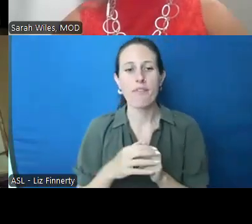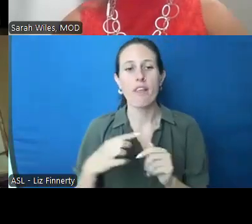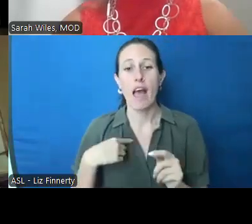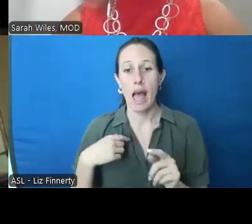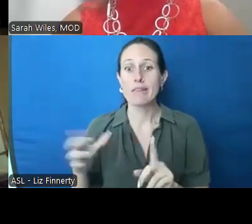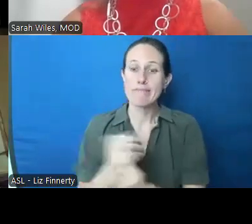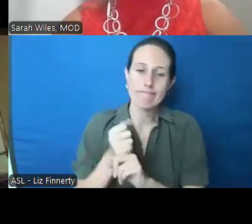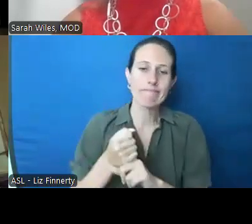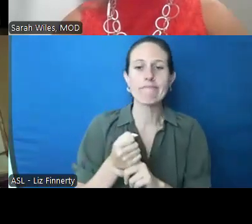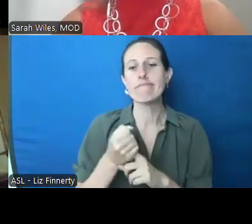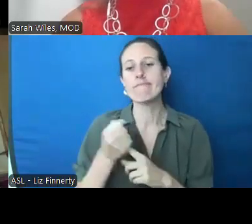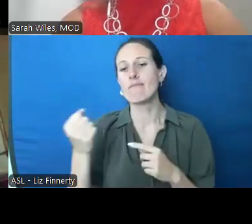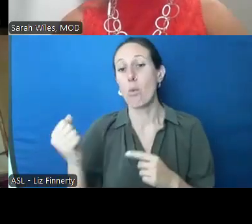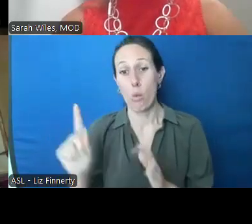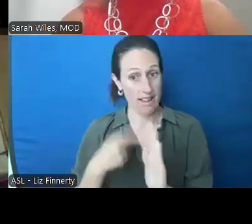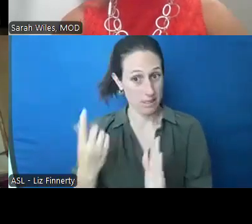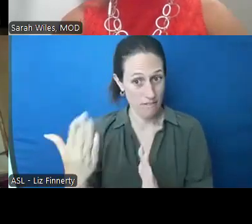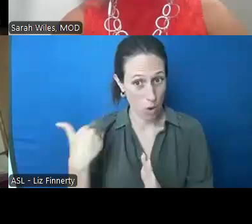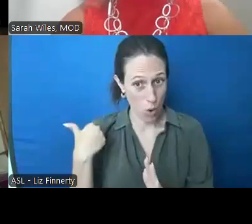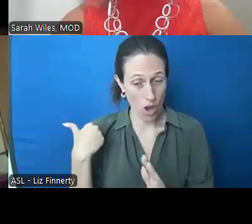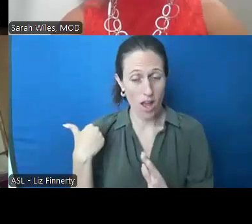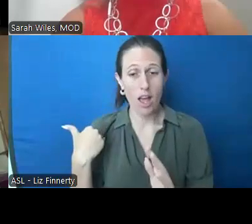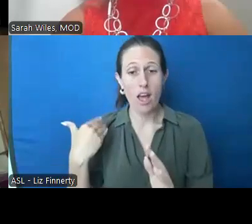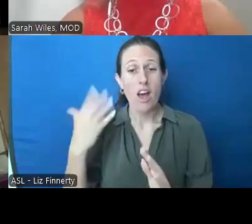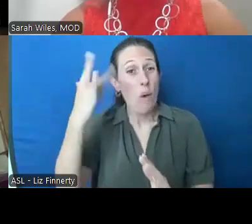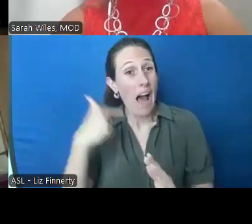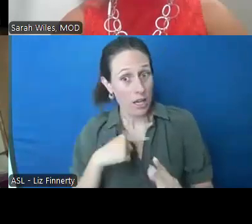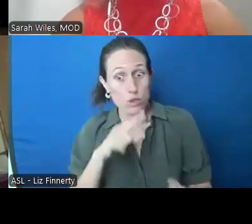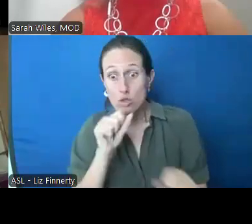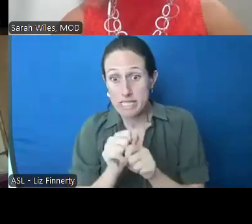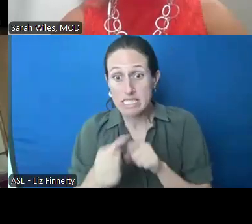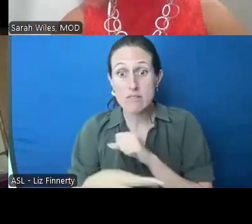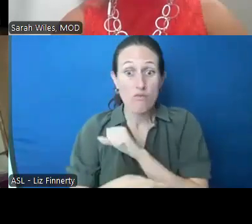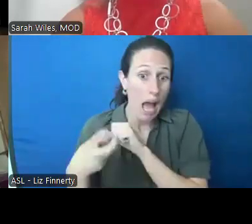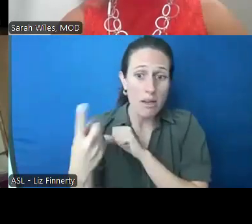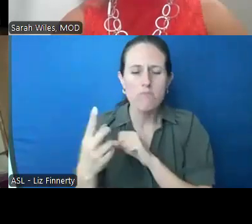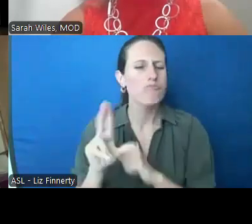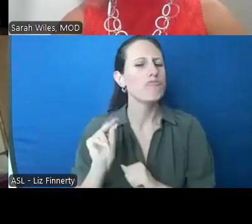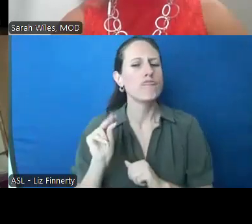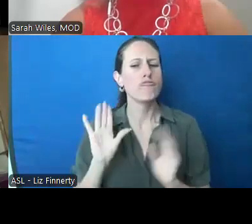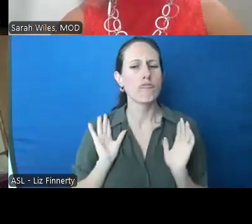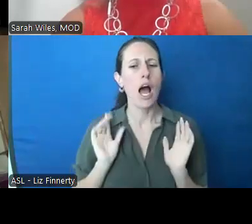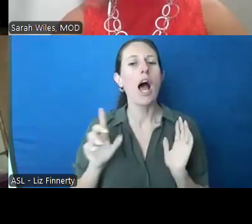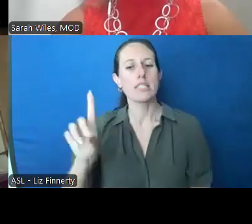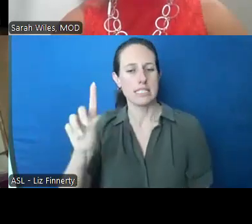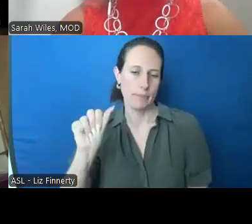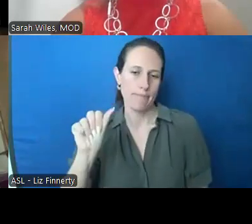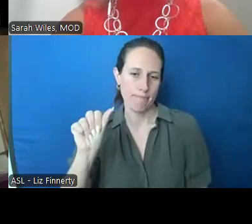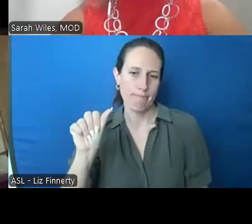in the newspapers. I was arrested once not because I was guilty of the crime, but because I was a disabled person. I was